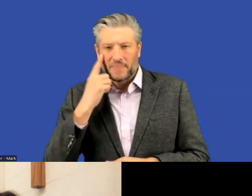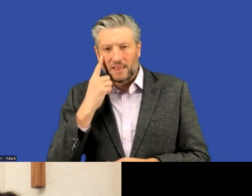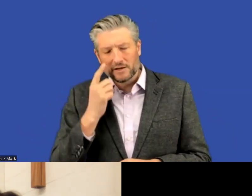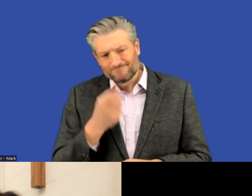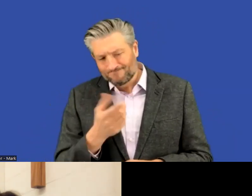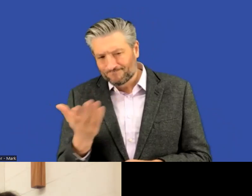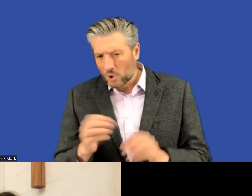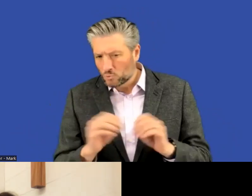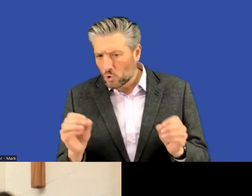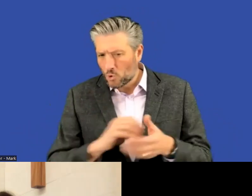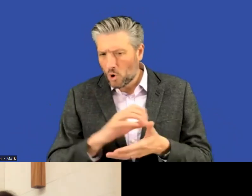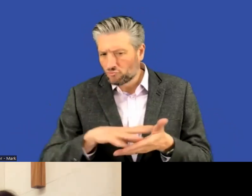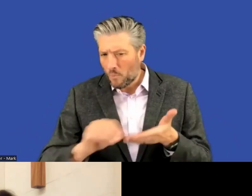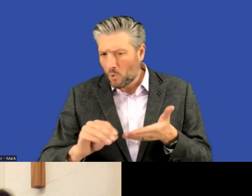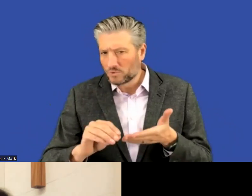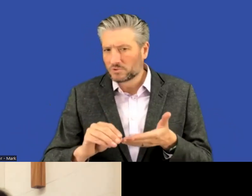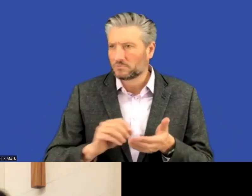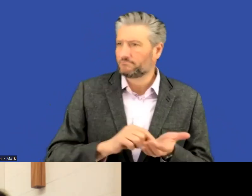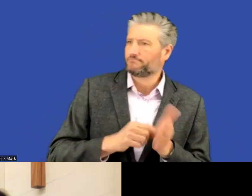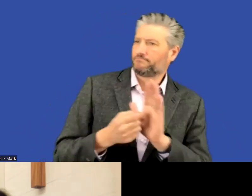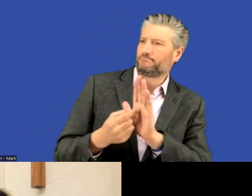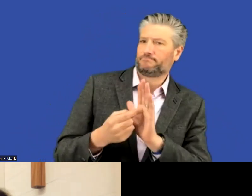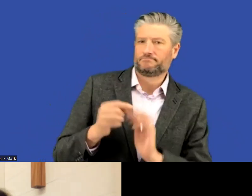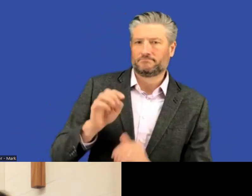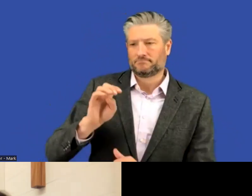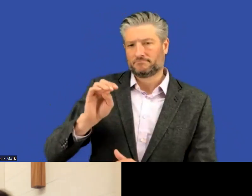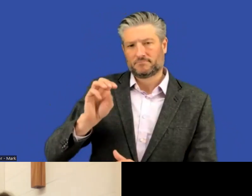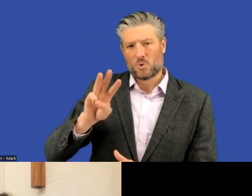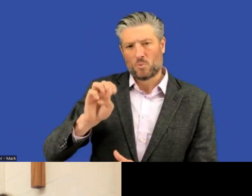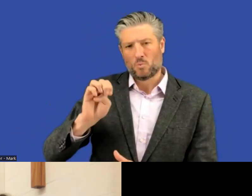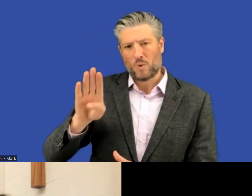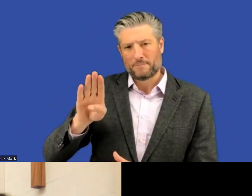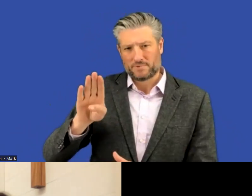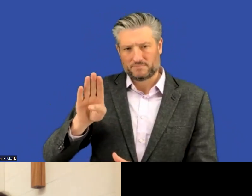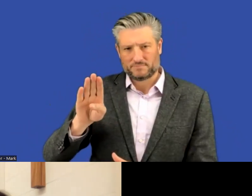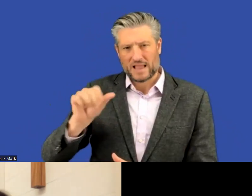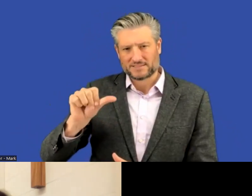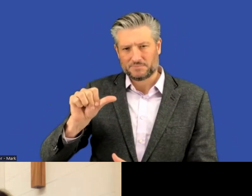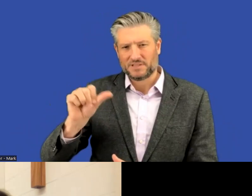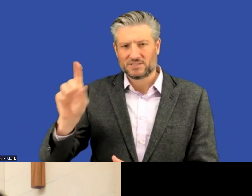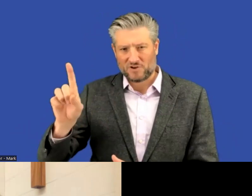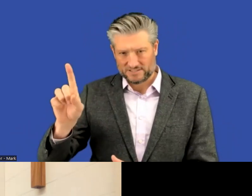Web Accessibility Directive, that is, to me, a much bigger problem because that is something that every other country is doing. Yeah.